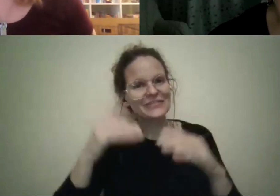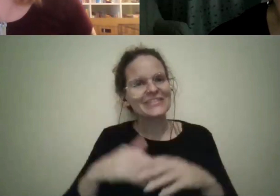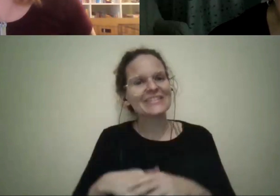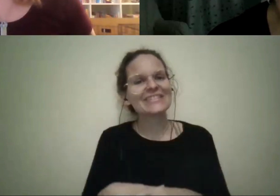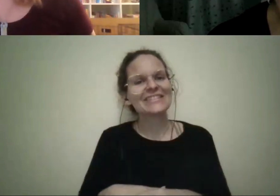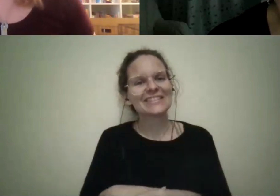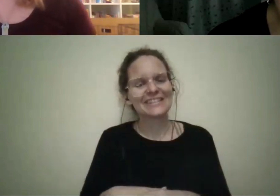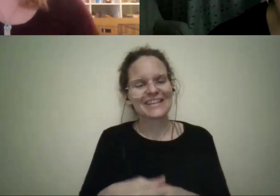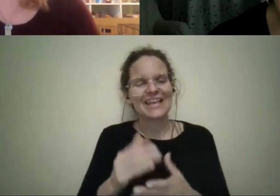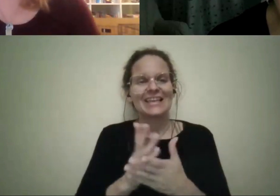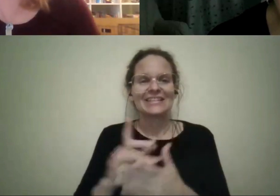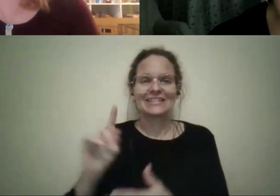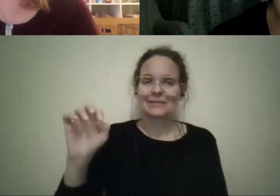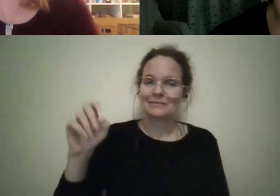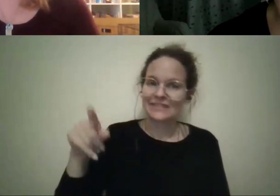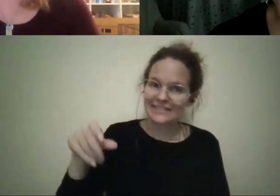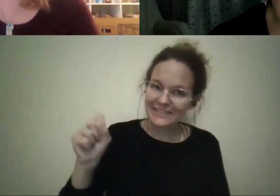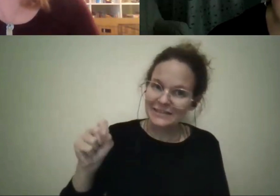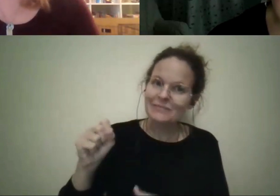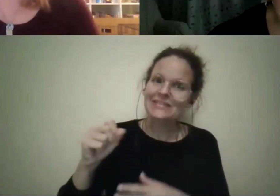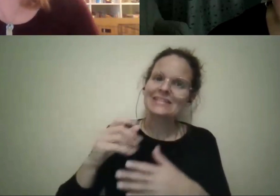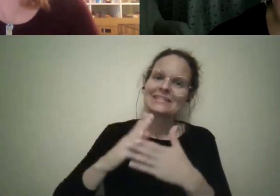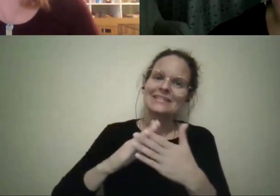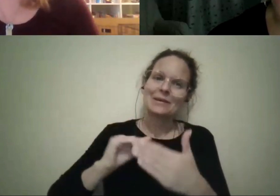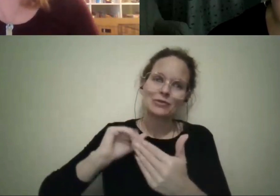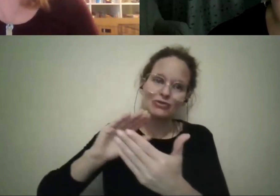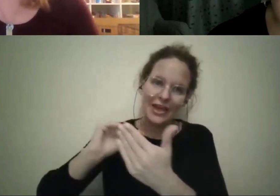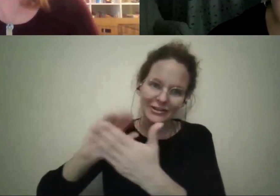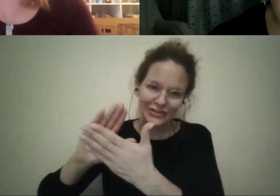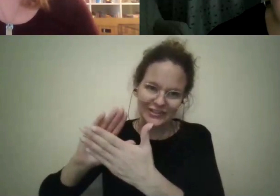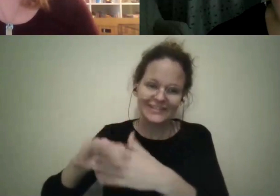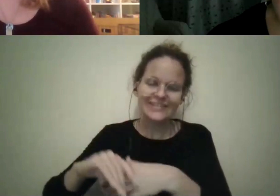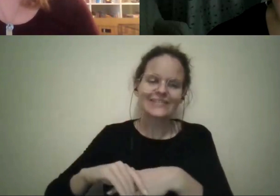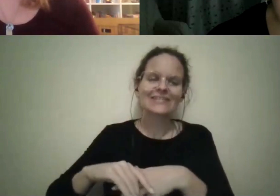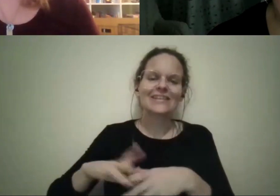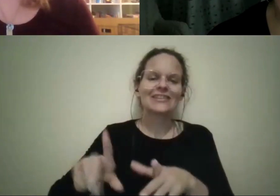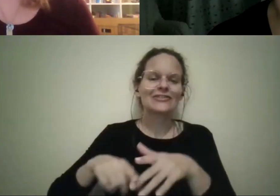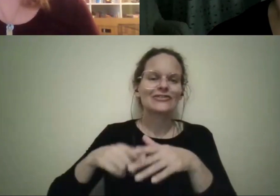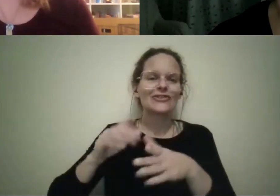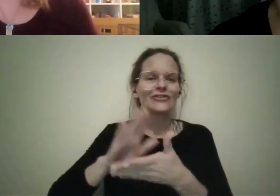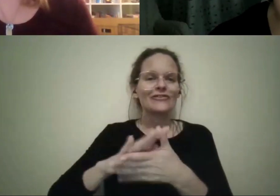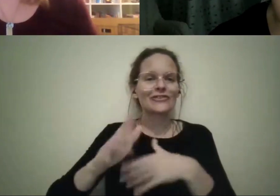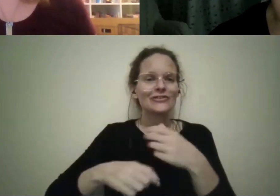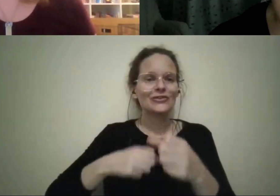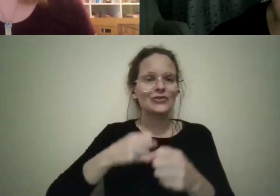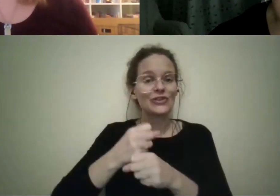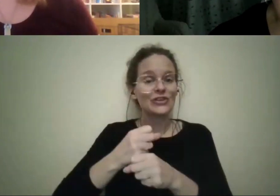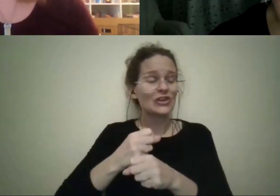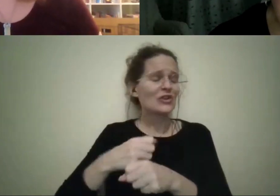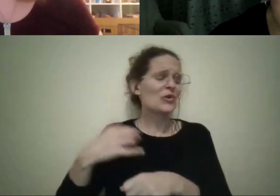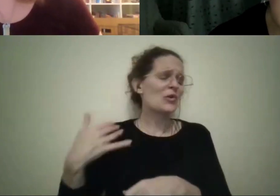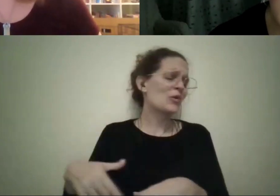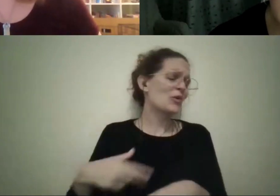strategies. Beginning of the school year is always tough. Getting back into a routine,